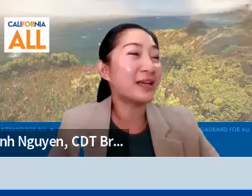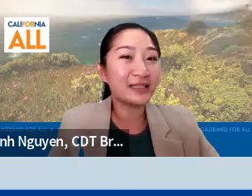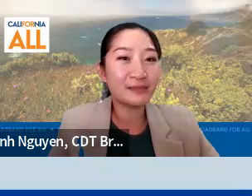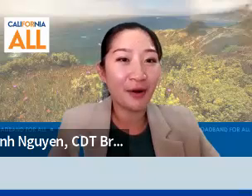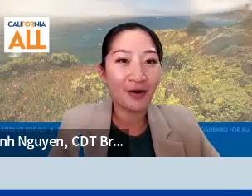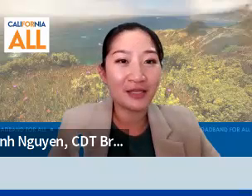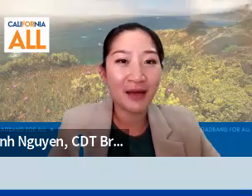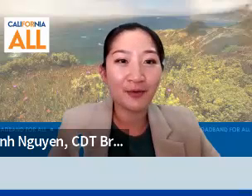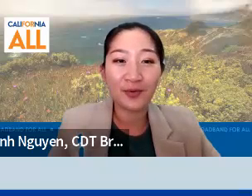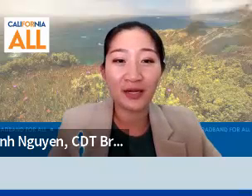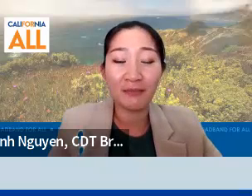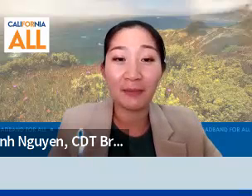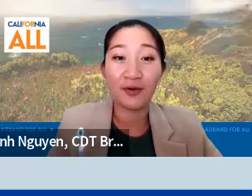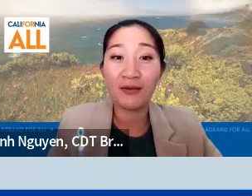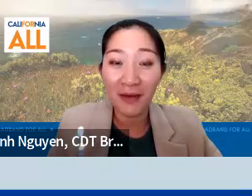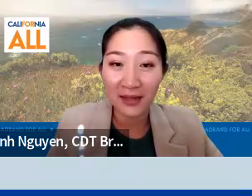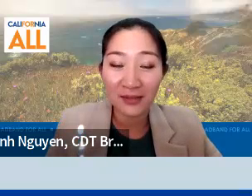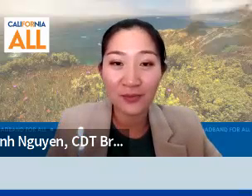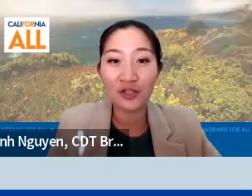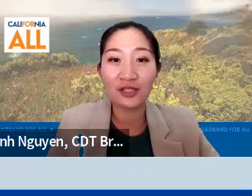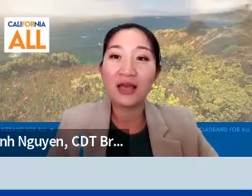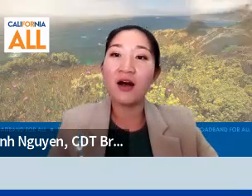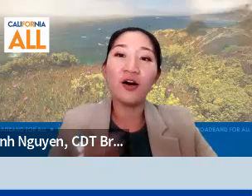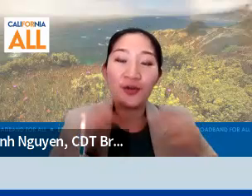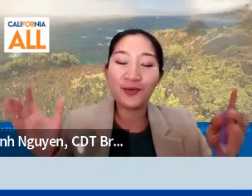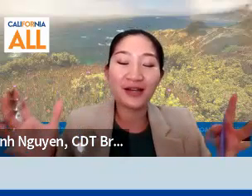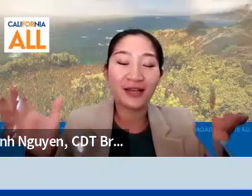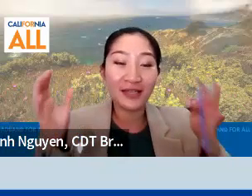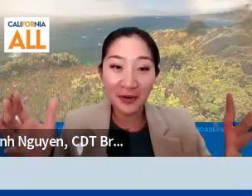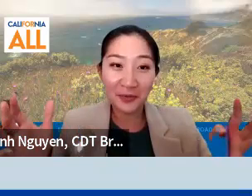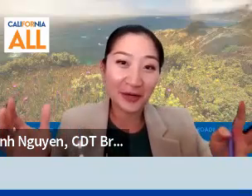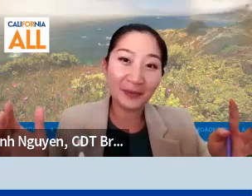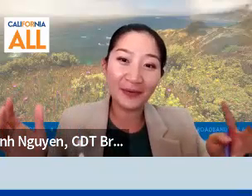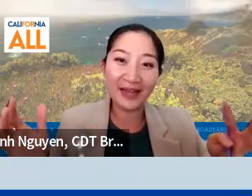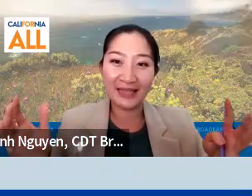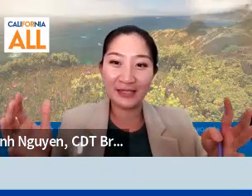The next part is, Map your work and map your impact, which is all your work is incredible,